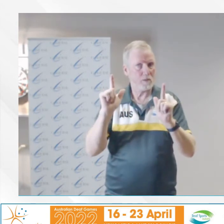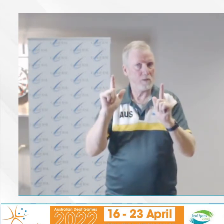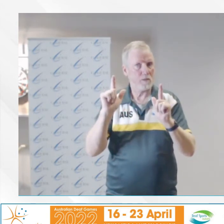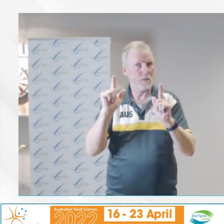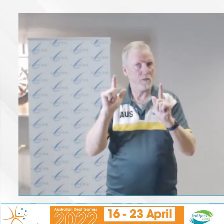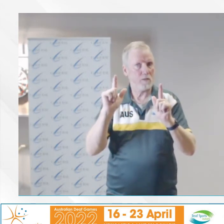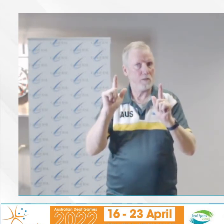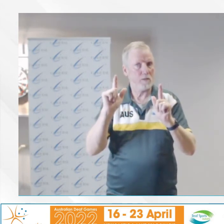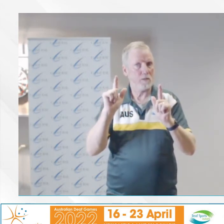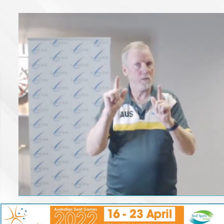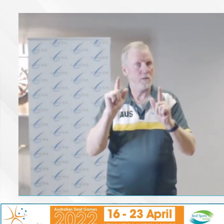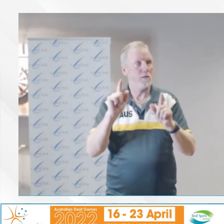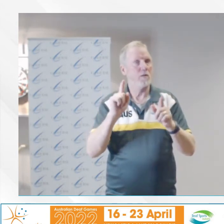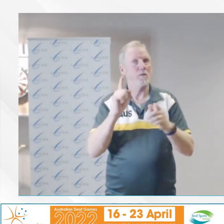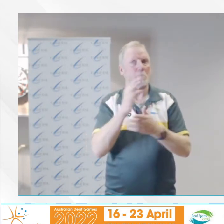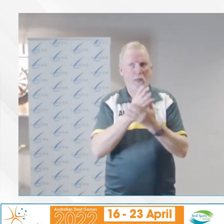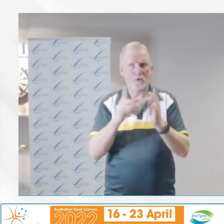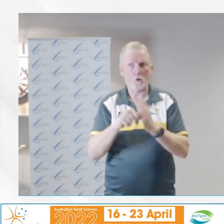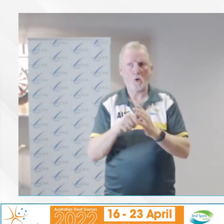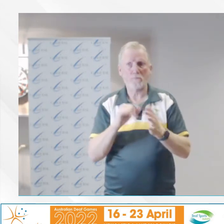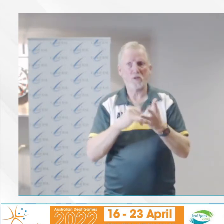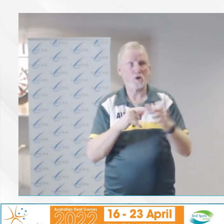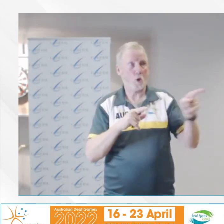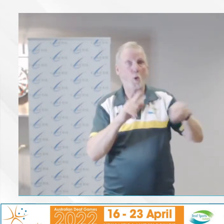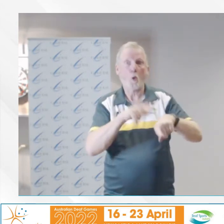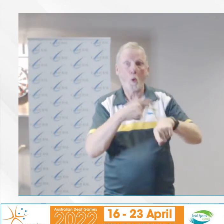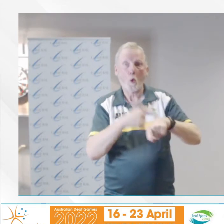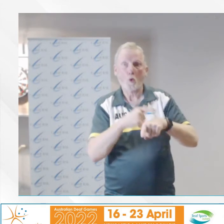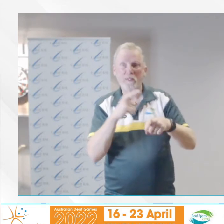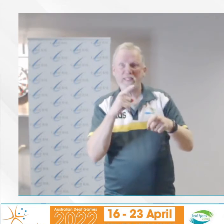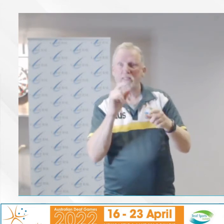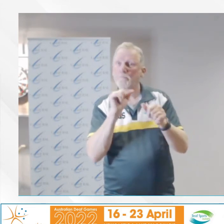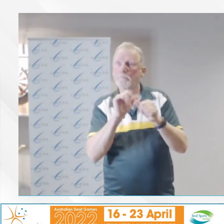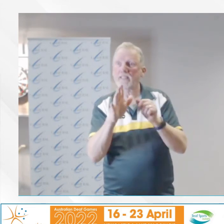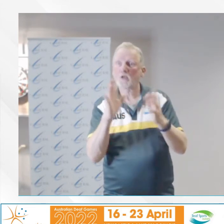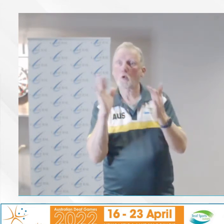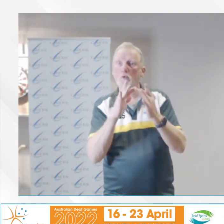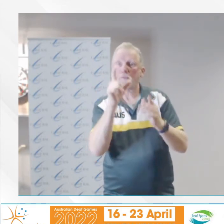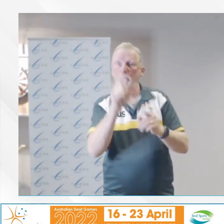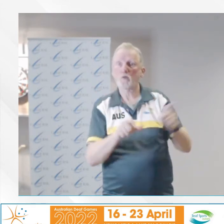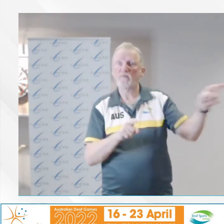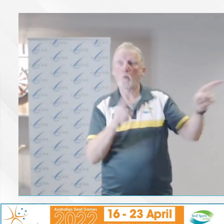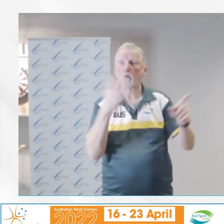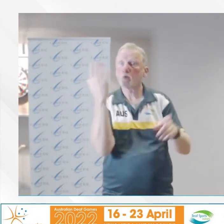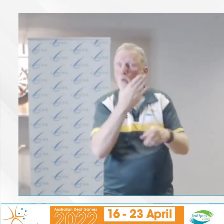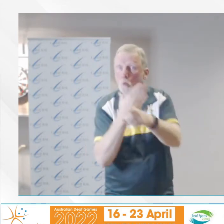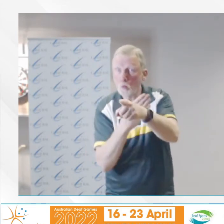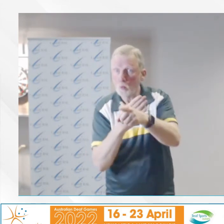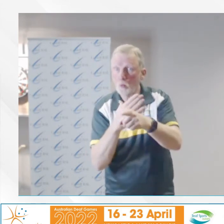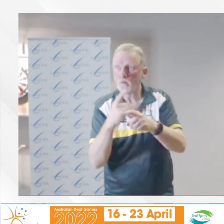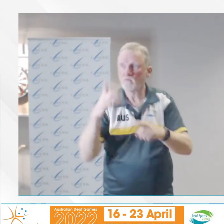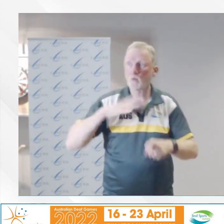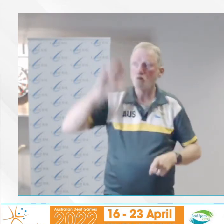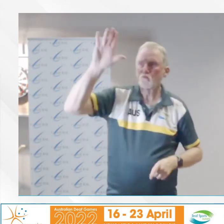new south wales and she works part-time for dead sports australia lauren would be the best contact